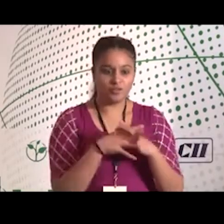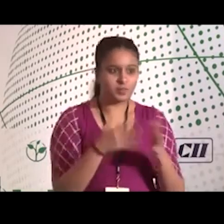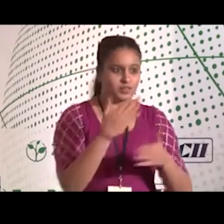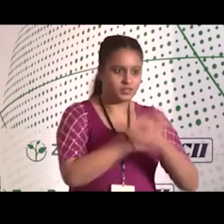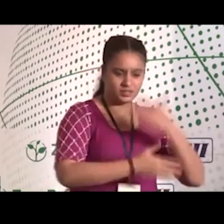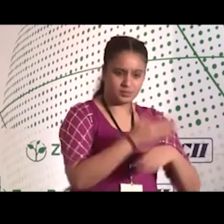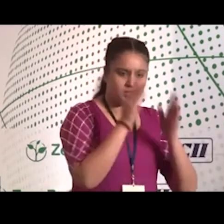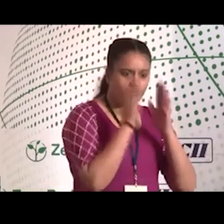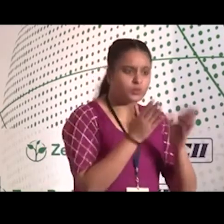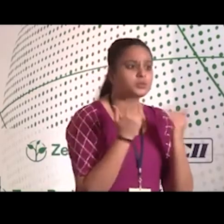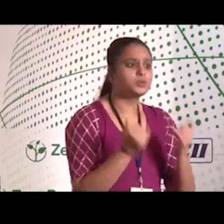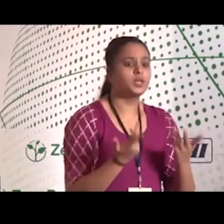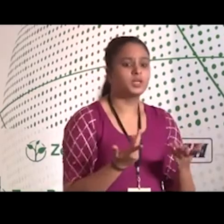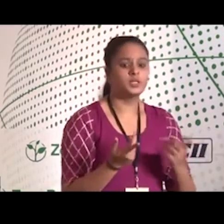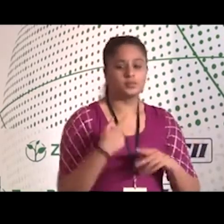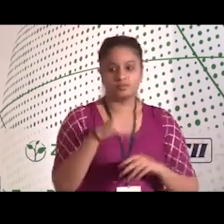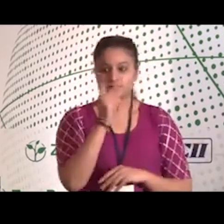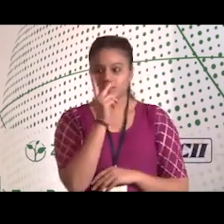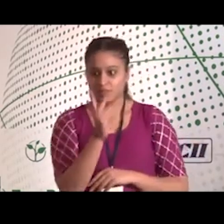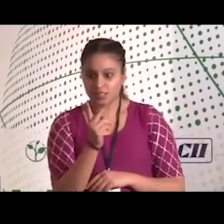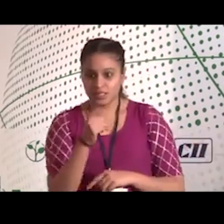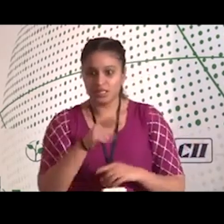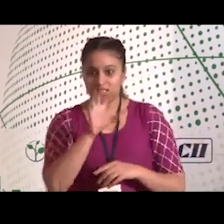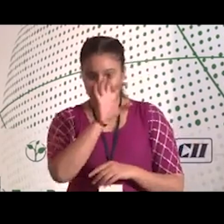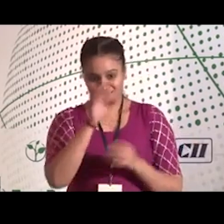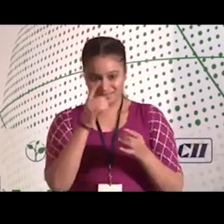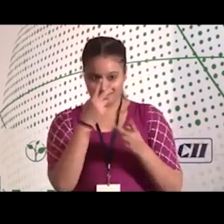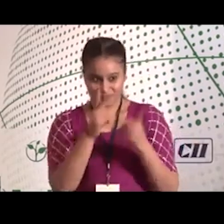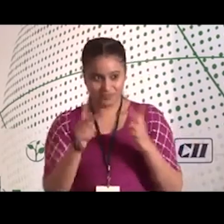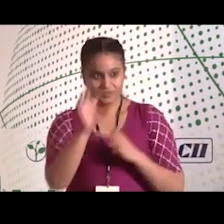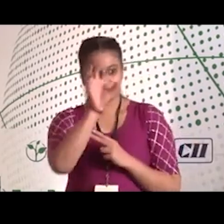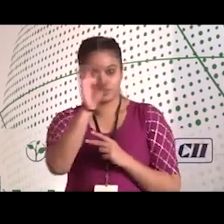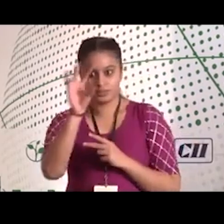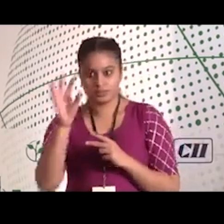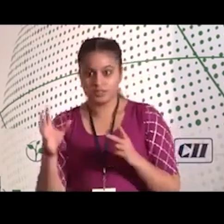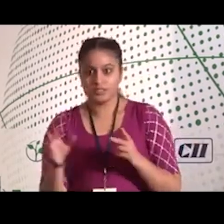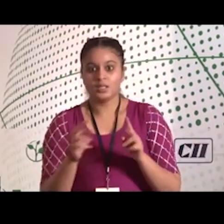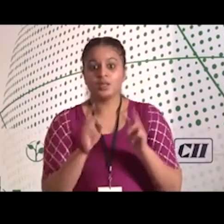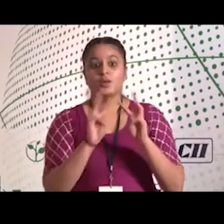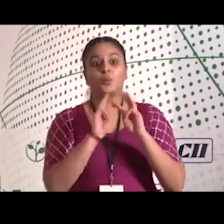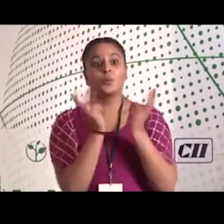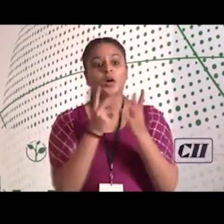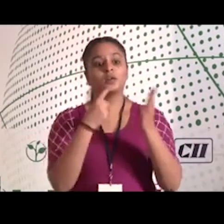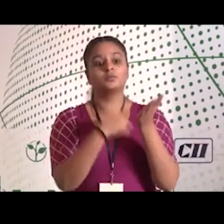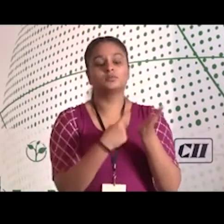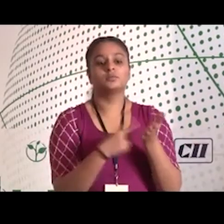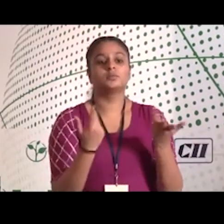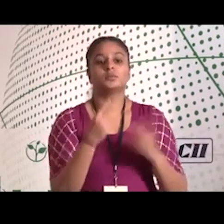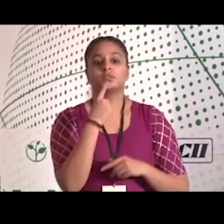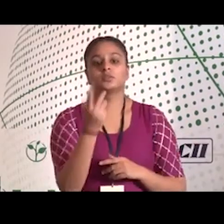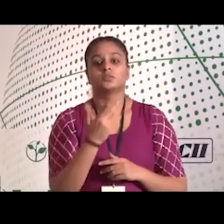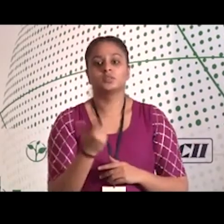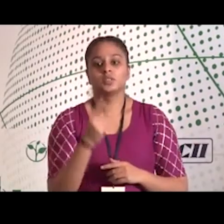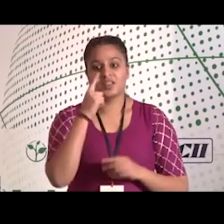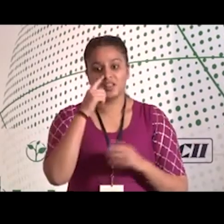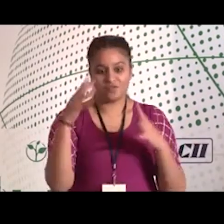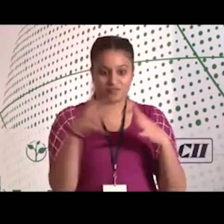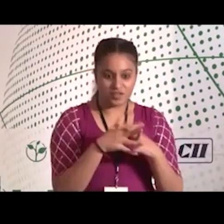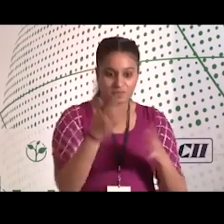If you look at these statistics the world report on disability says that female disability prevalence